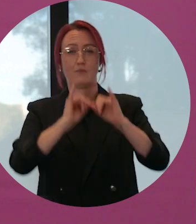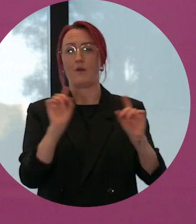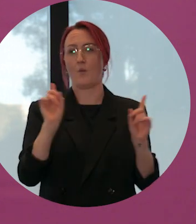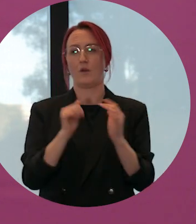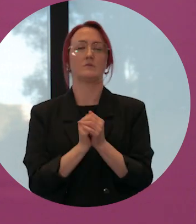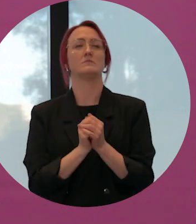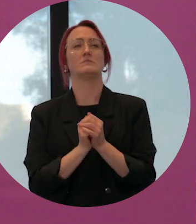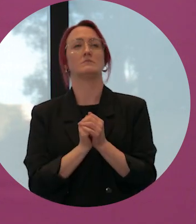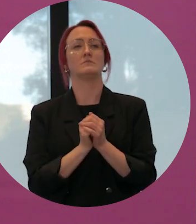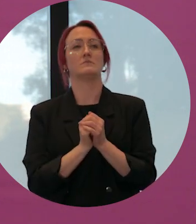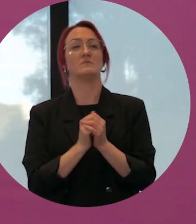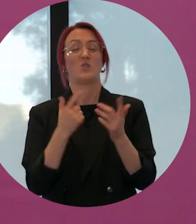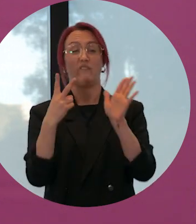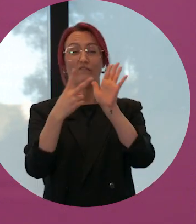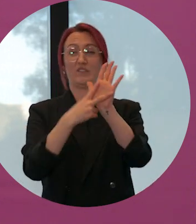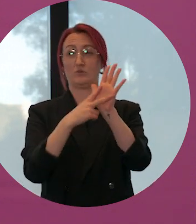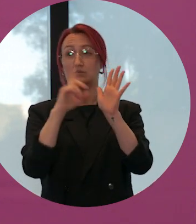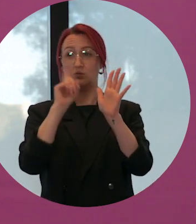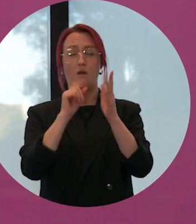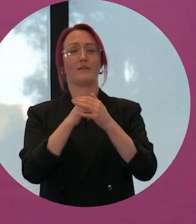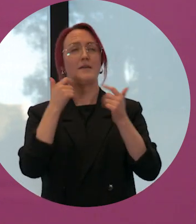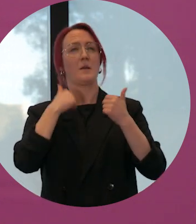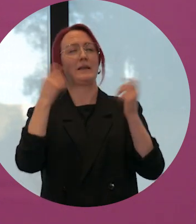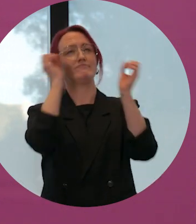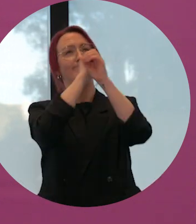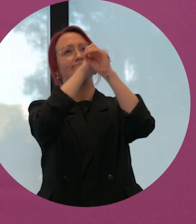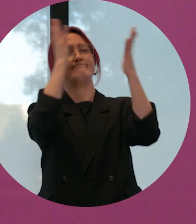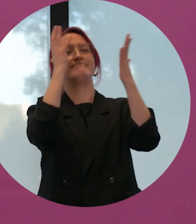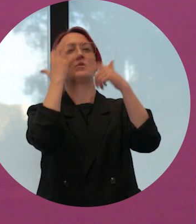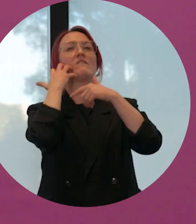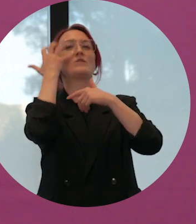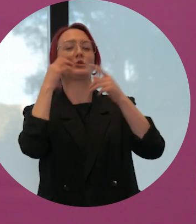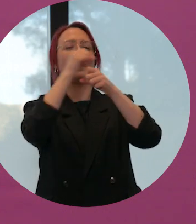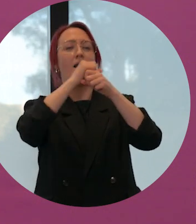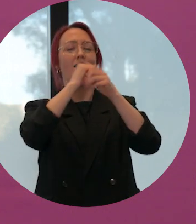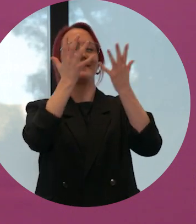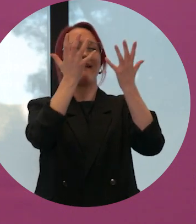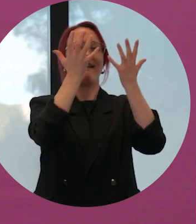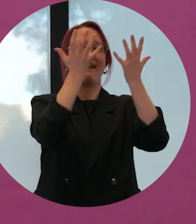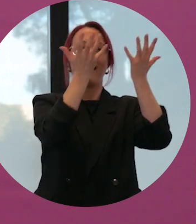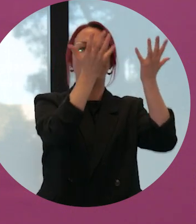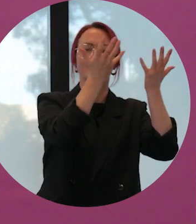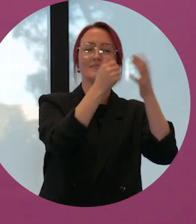I can imagine a future where cars are more lightweight, leading to less fuel consumption, greater financial